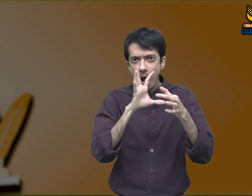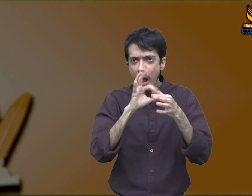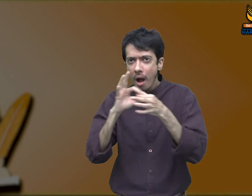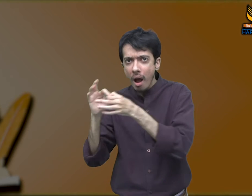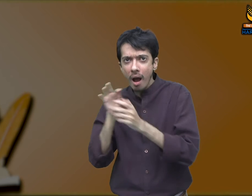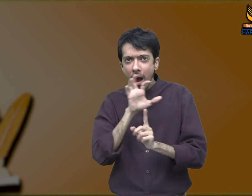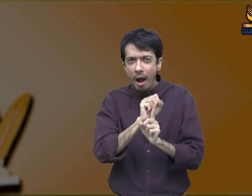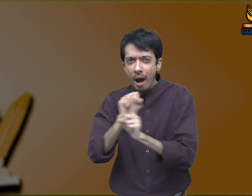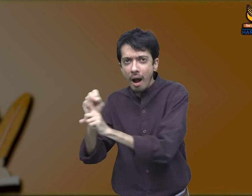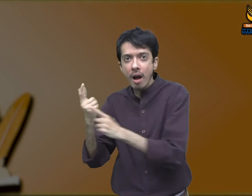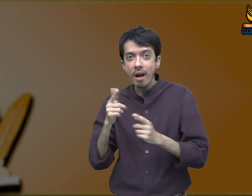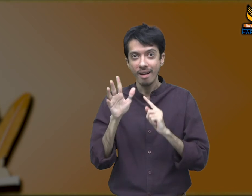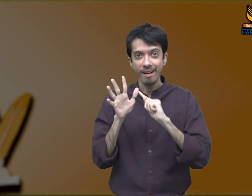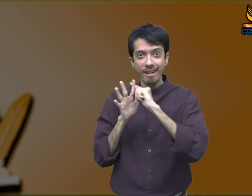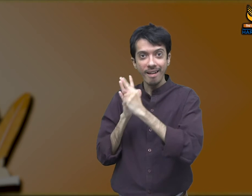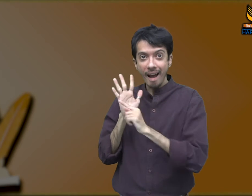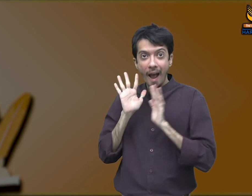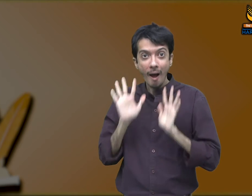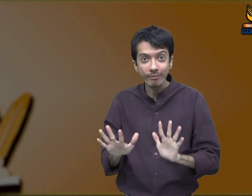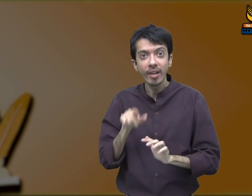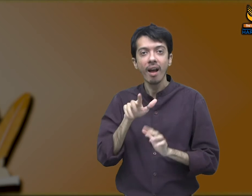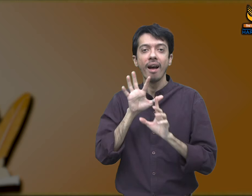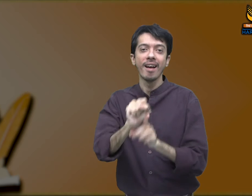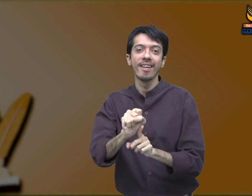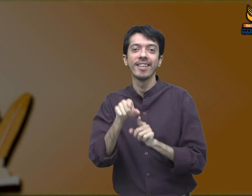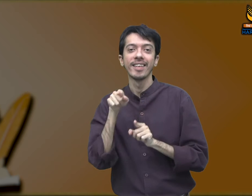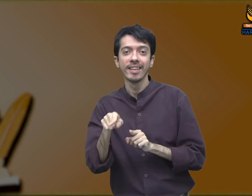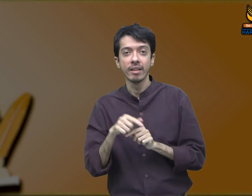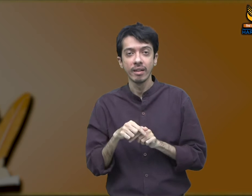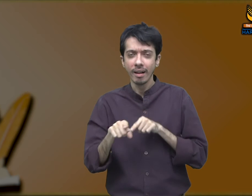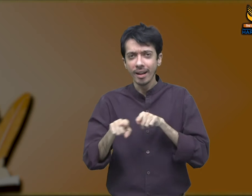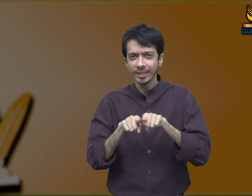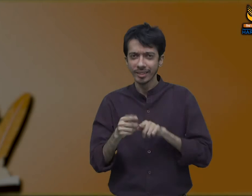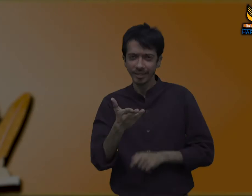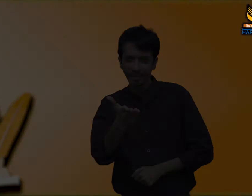to each other that the similar vowel sounds are noticeable. Take a look in this poem.